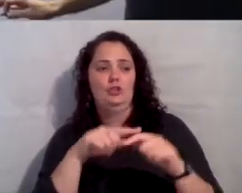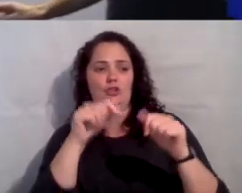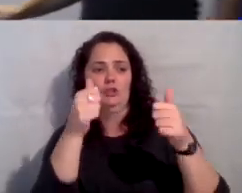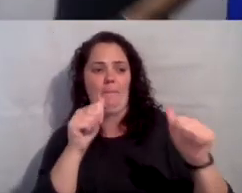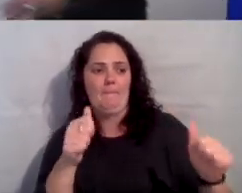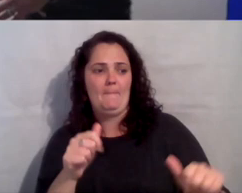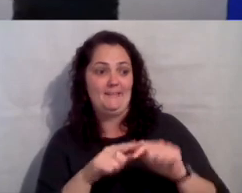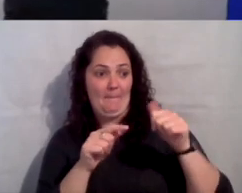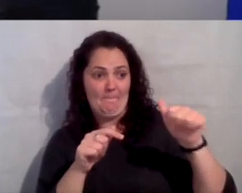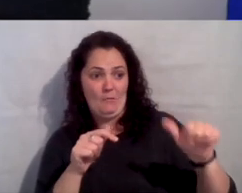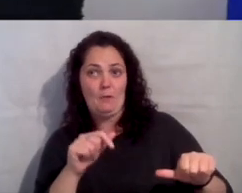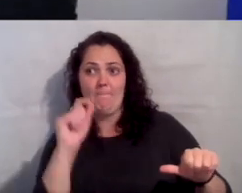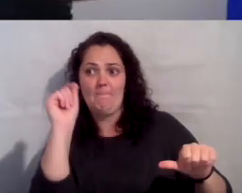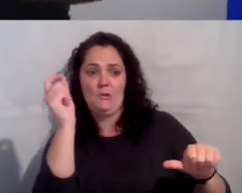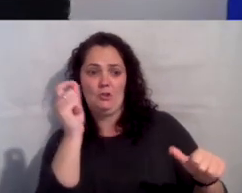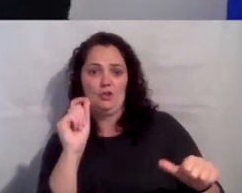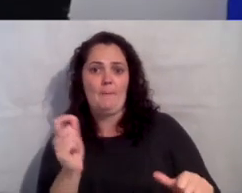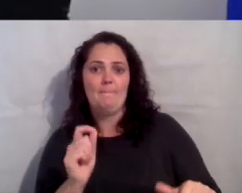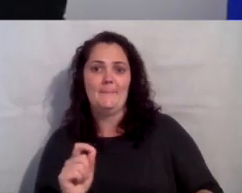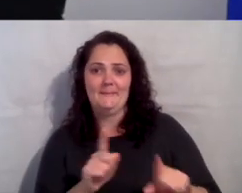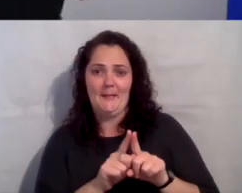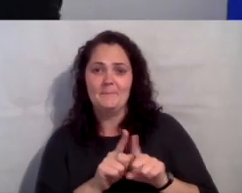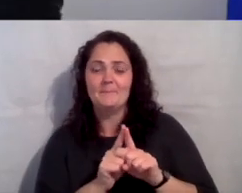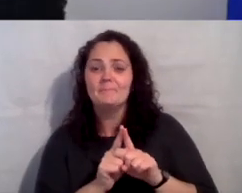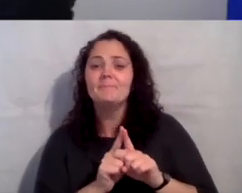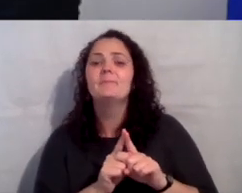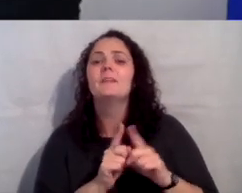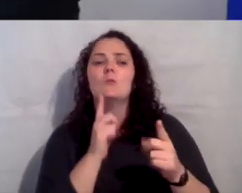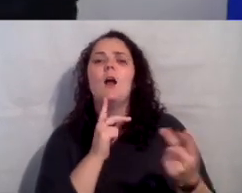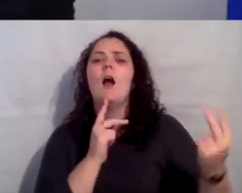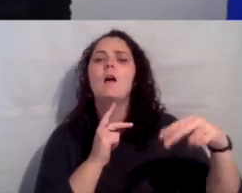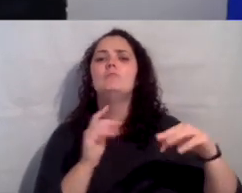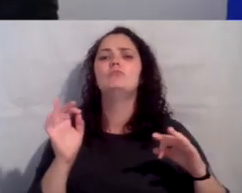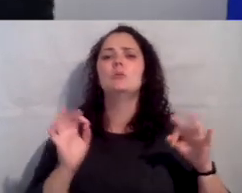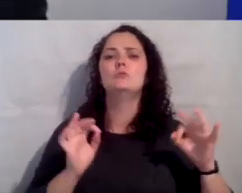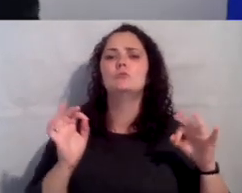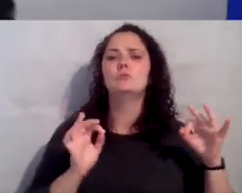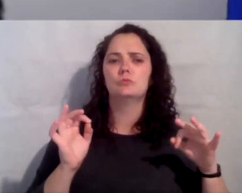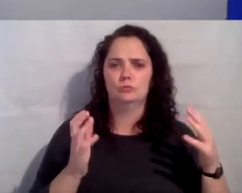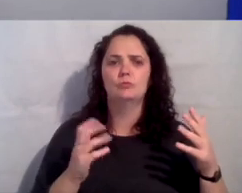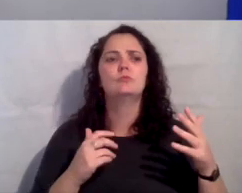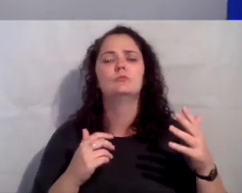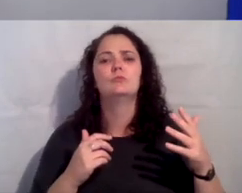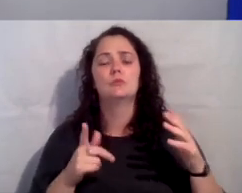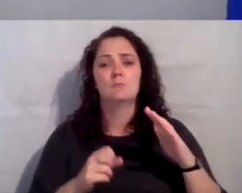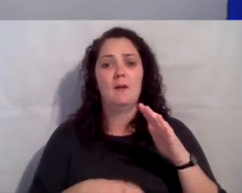Alright we're going to have our models get up and take a pose and we're going to work through it. Now you don't have to draw their entire body,